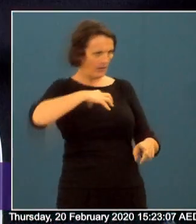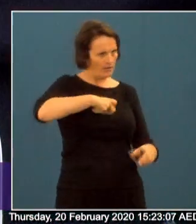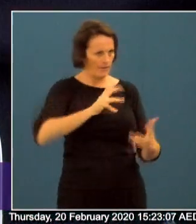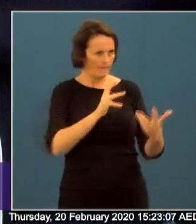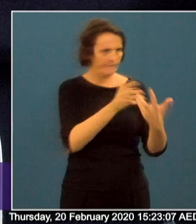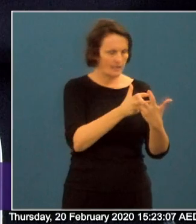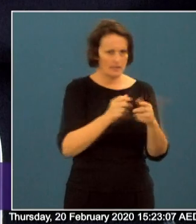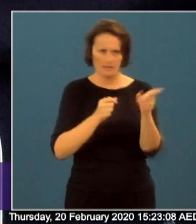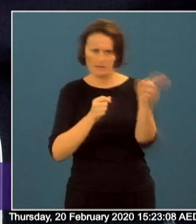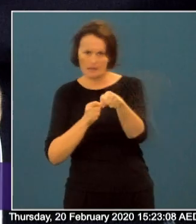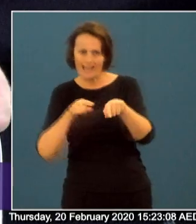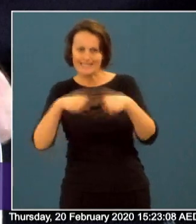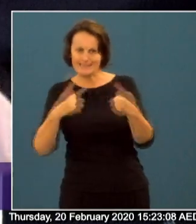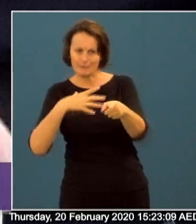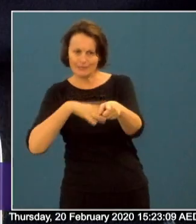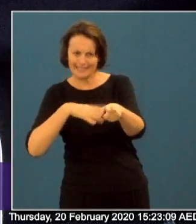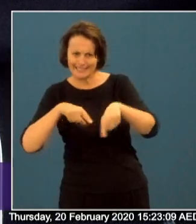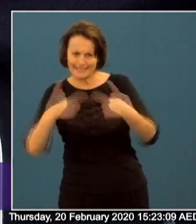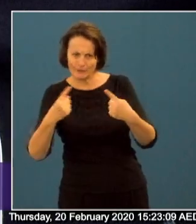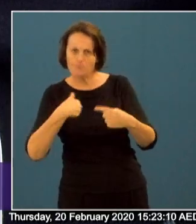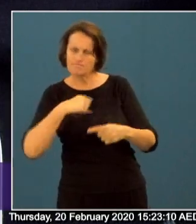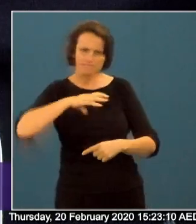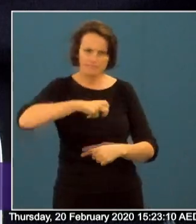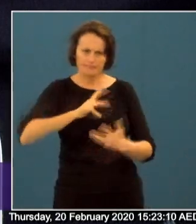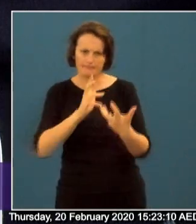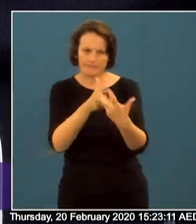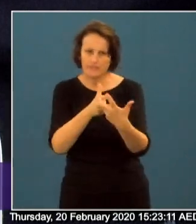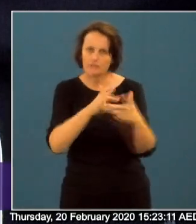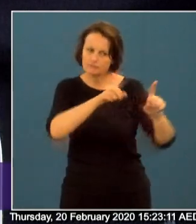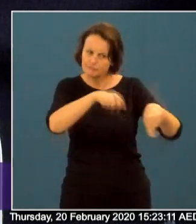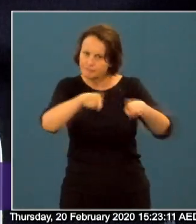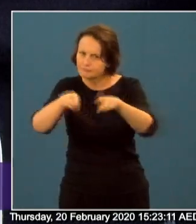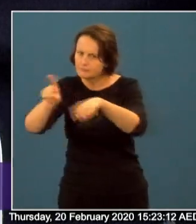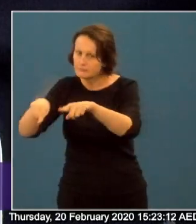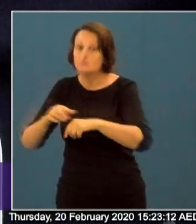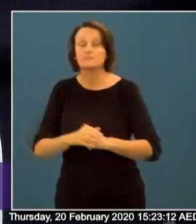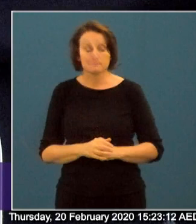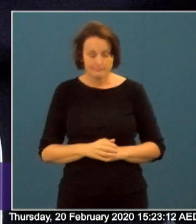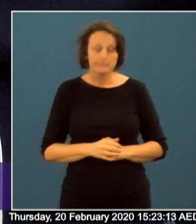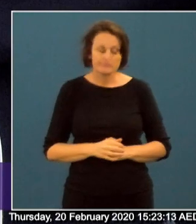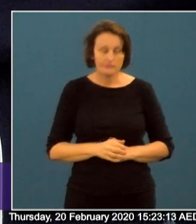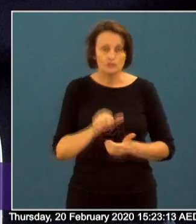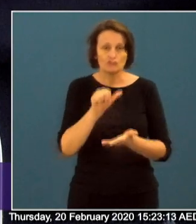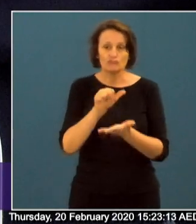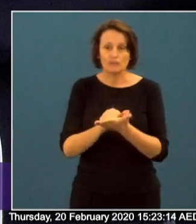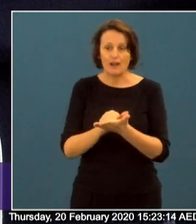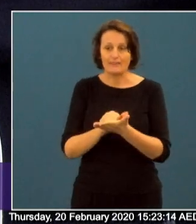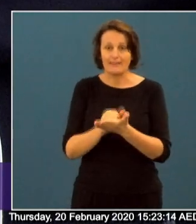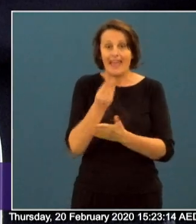So I think — I think there are some principles and core skills that would be common, but you're absolutely right,